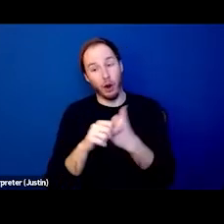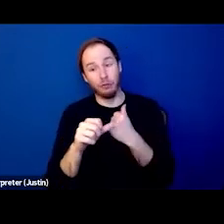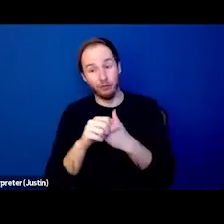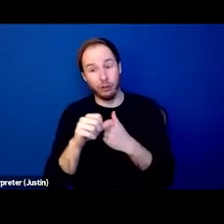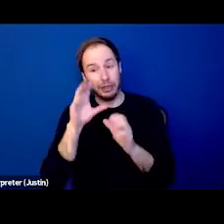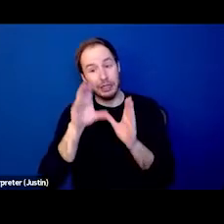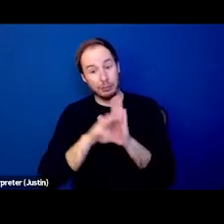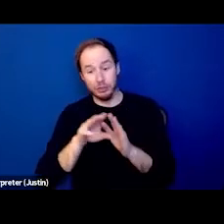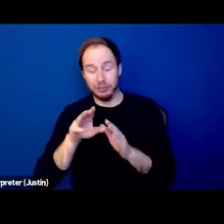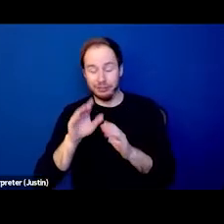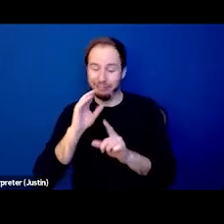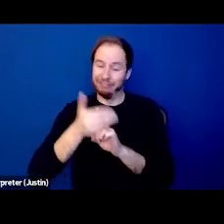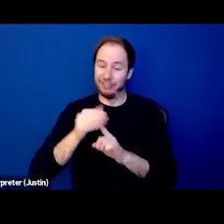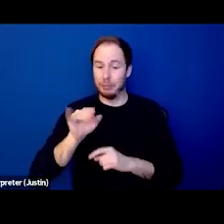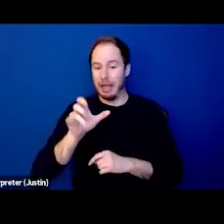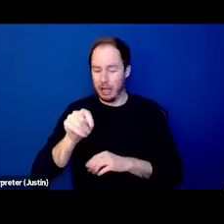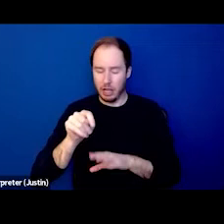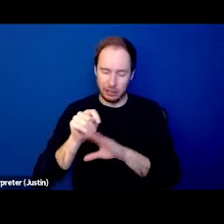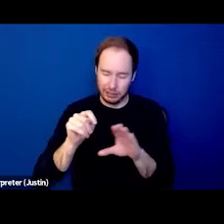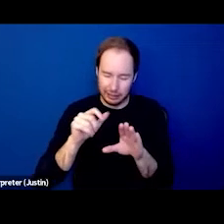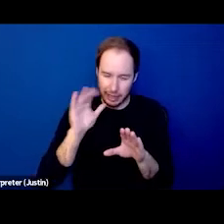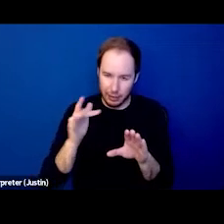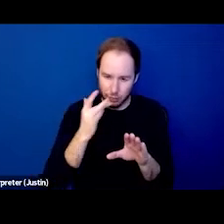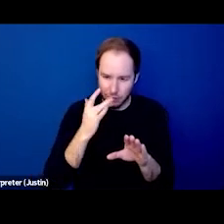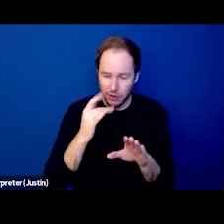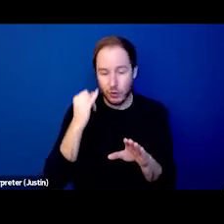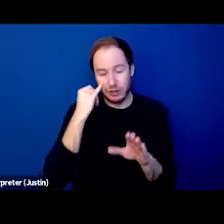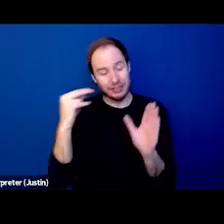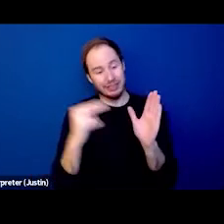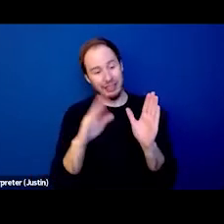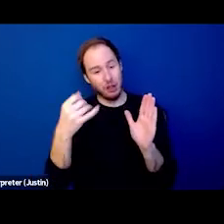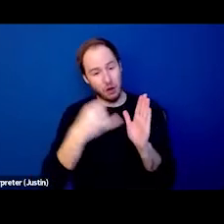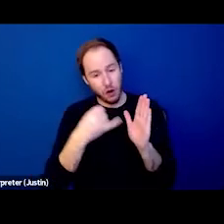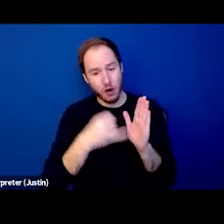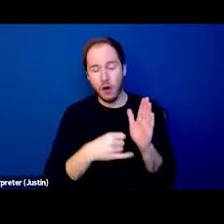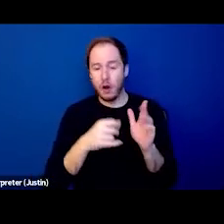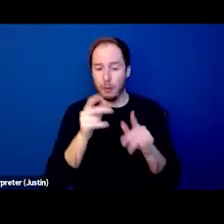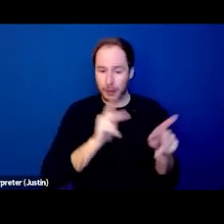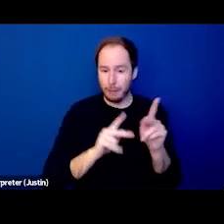So when they do see themselves or they do see their language, or they do see their artwork, it catches their eye right away.